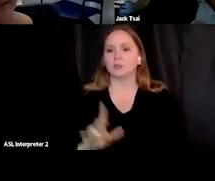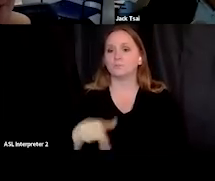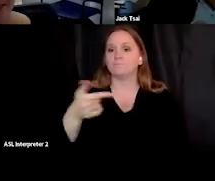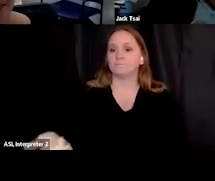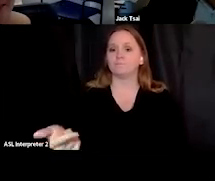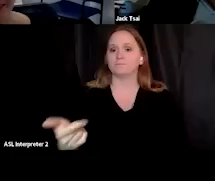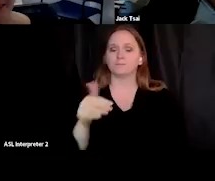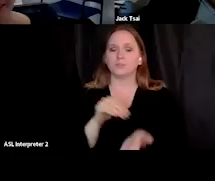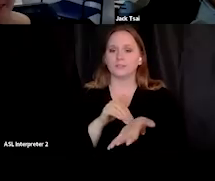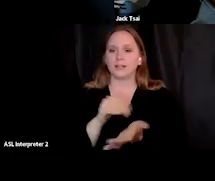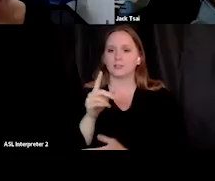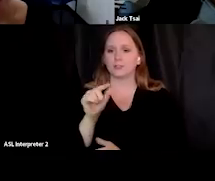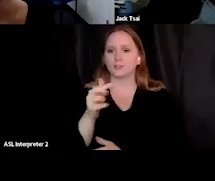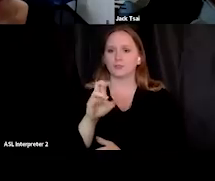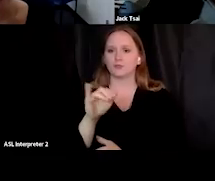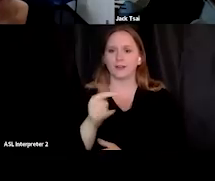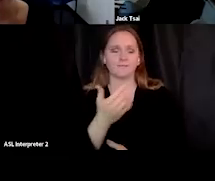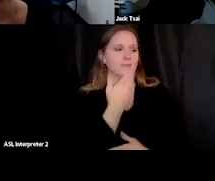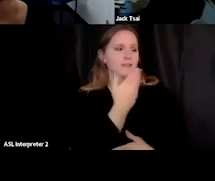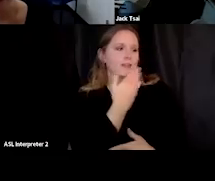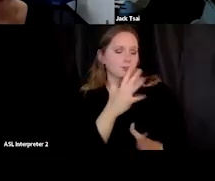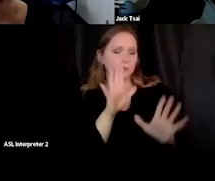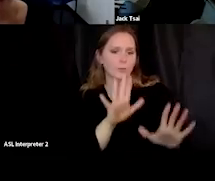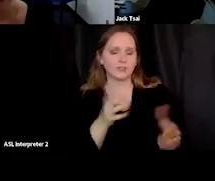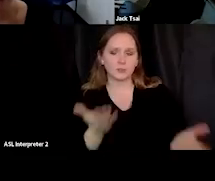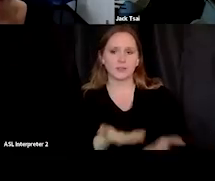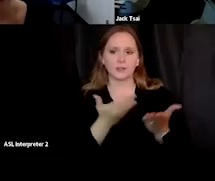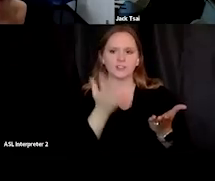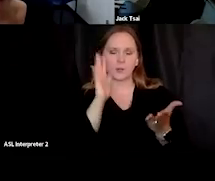Thanks so much, Jack. It's great to be here. So I'll be talking about homelessness